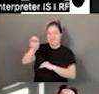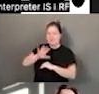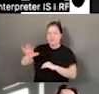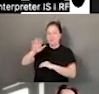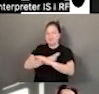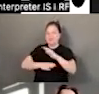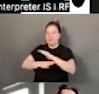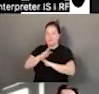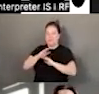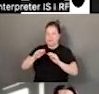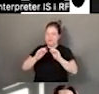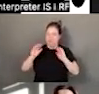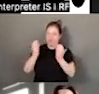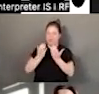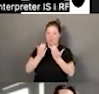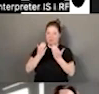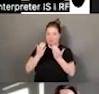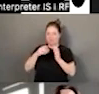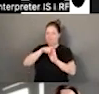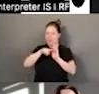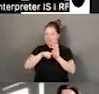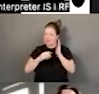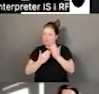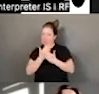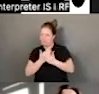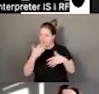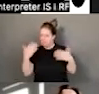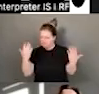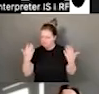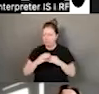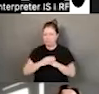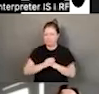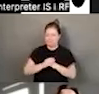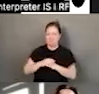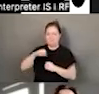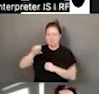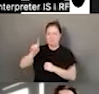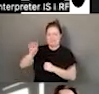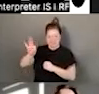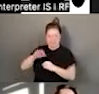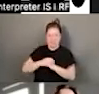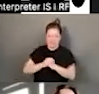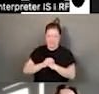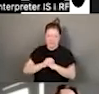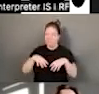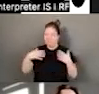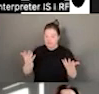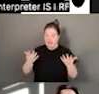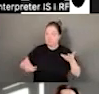Then we have the Q and A where everyone is of course welcome to post questions to us. And again, I will ask you to use the QA function.